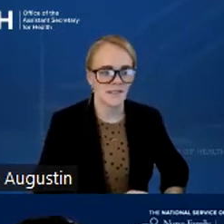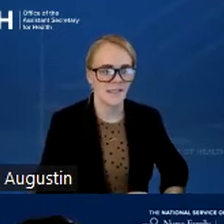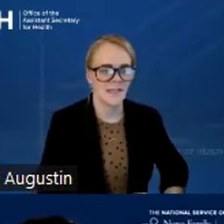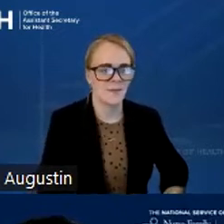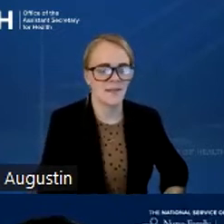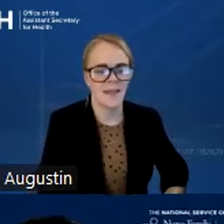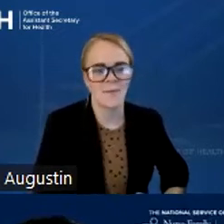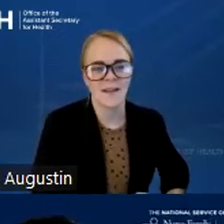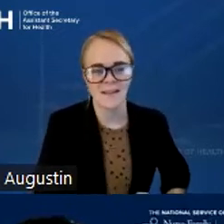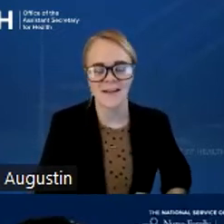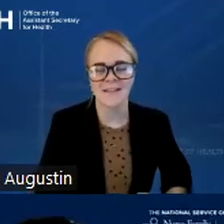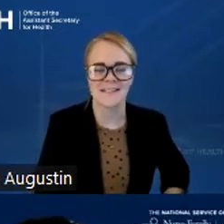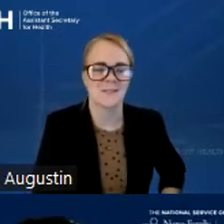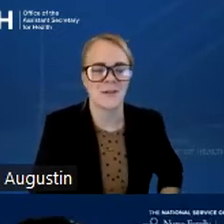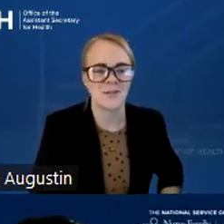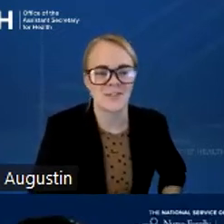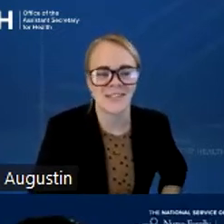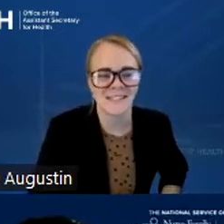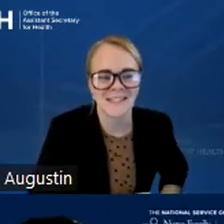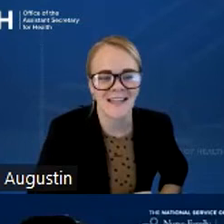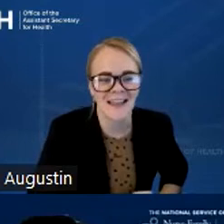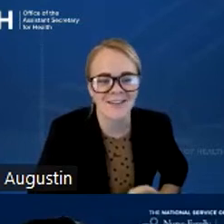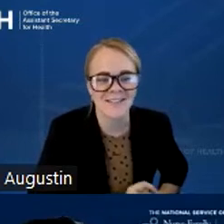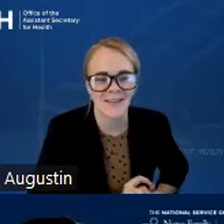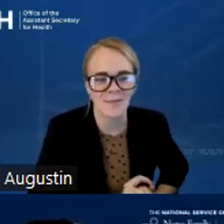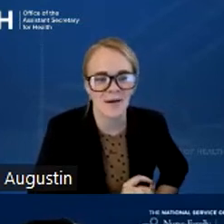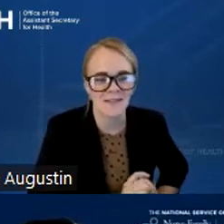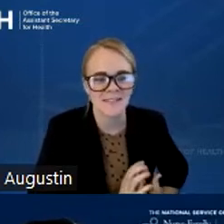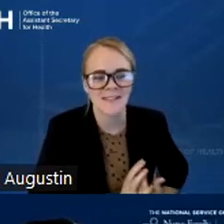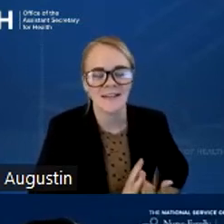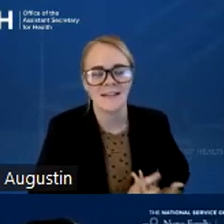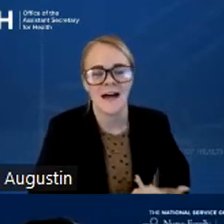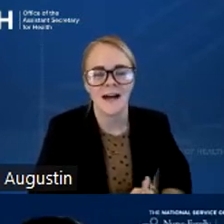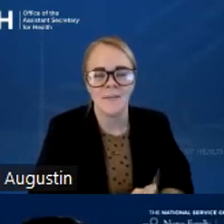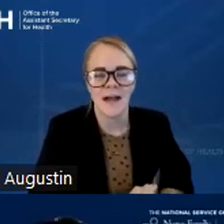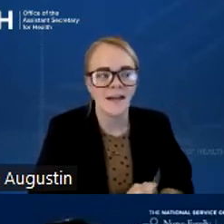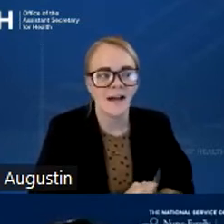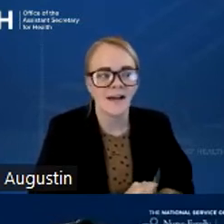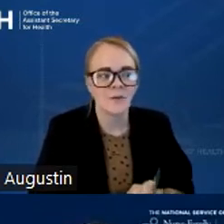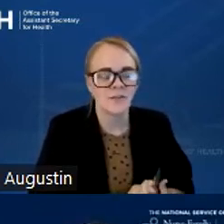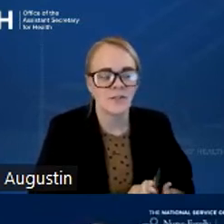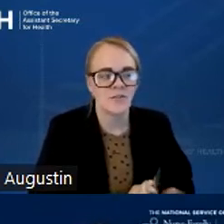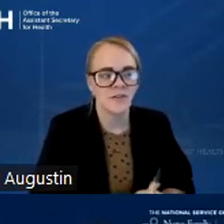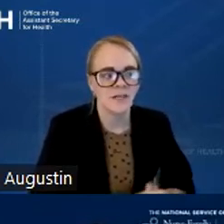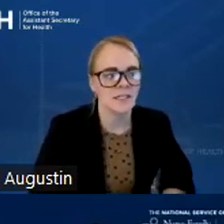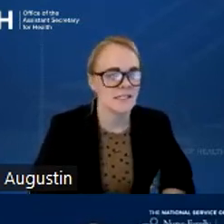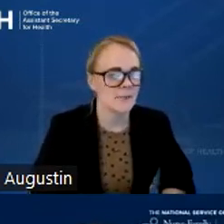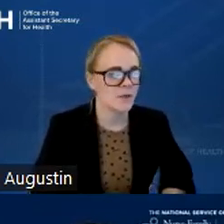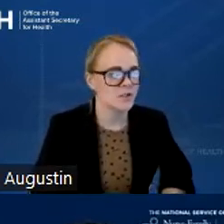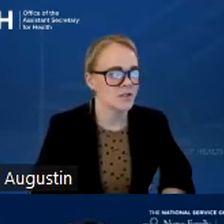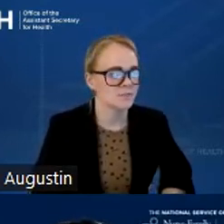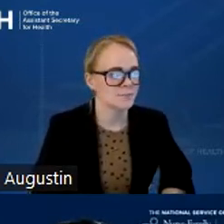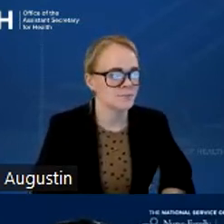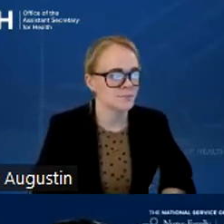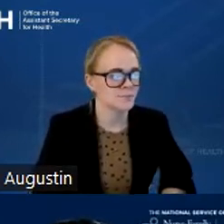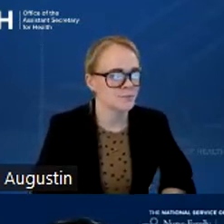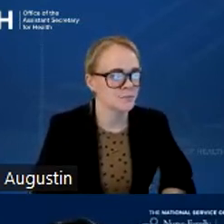That's the name of the game in a lot of these situations. This is thinking outside the box. Iana, I will go to you for the same question.